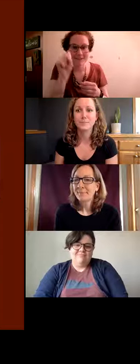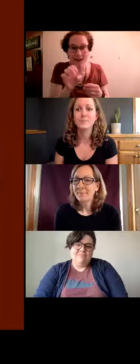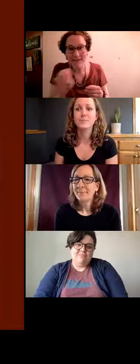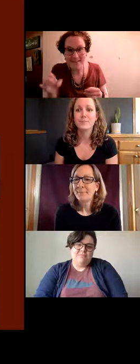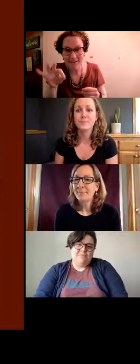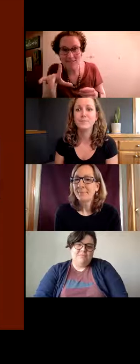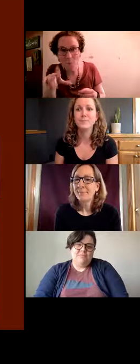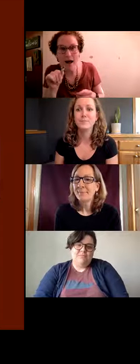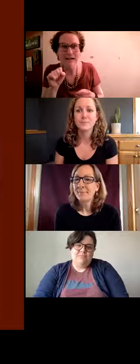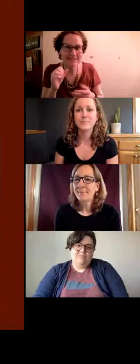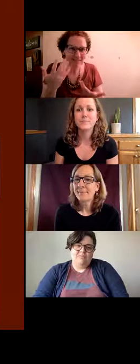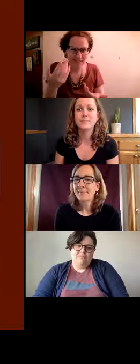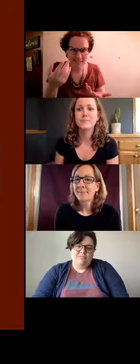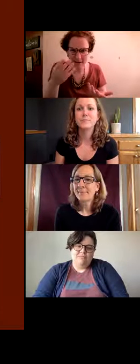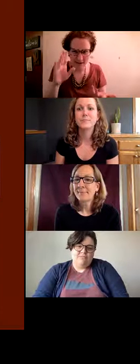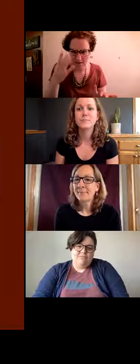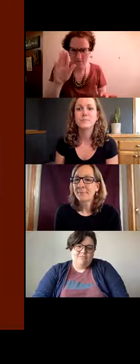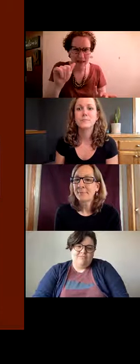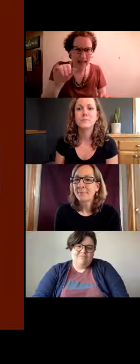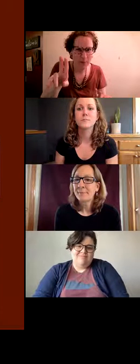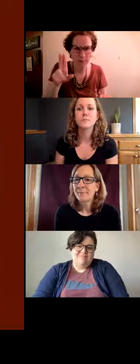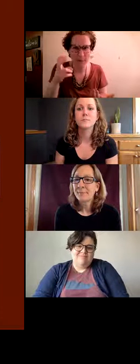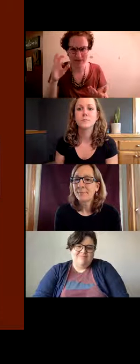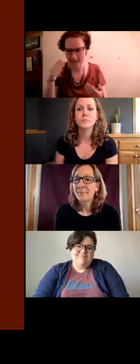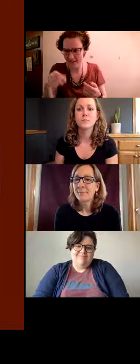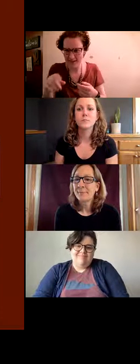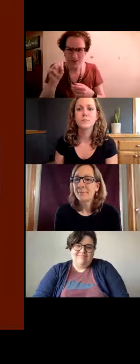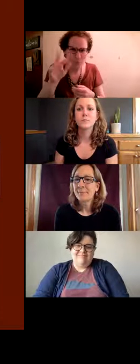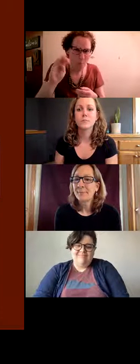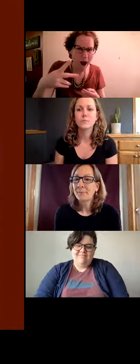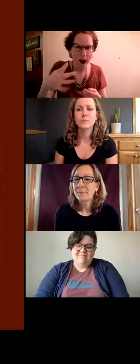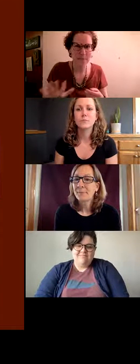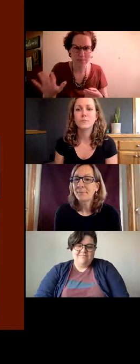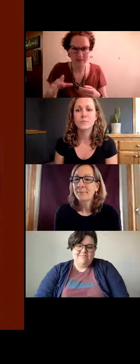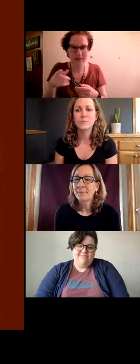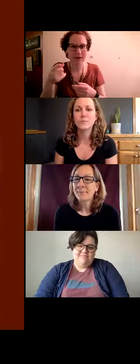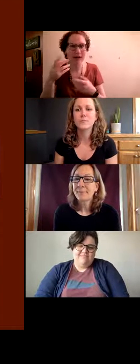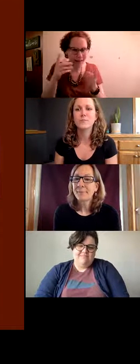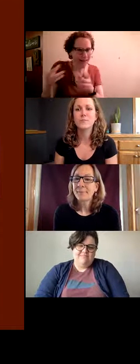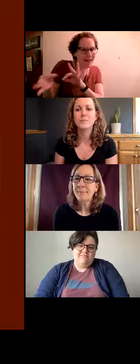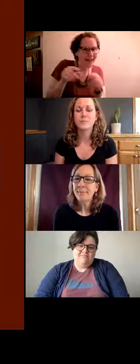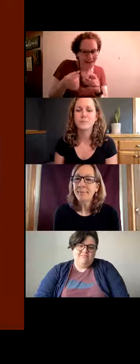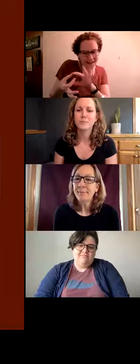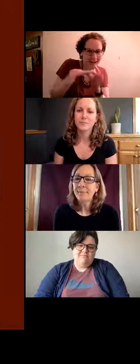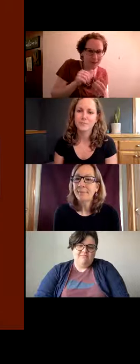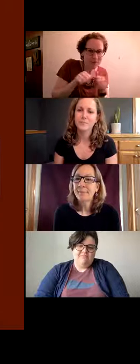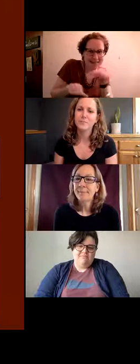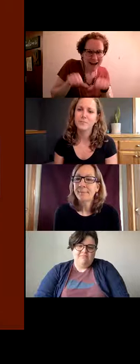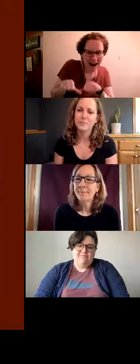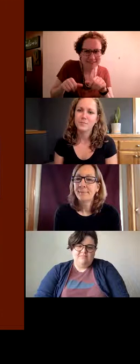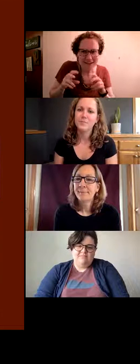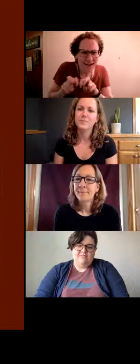those concepts and language that we use when we talk about geography and different parts of our